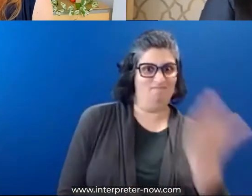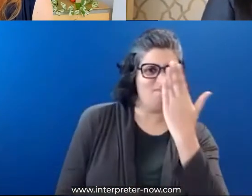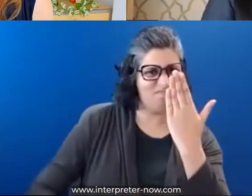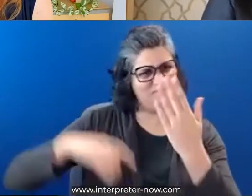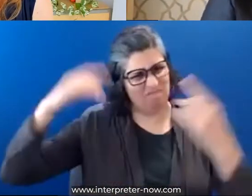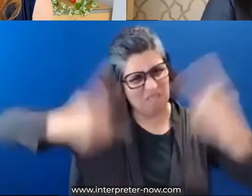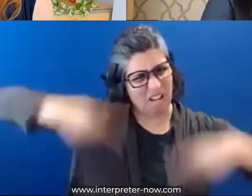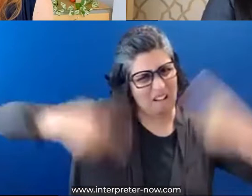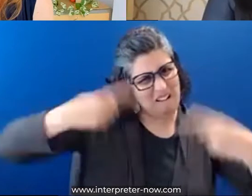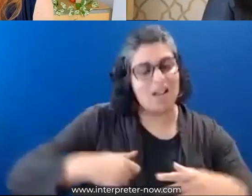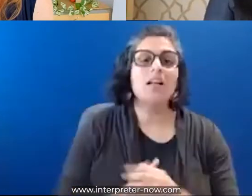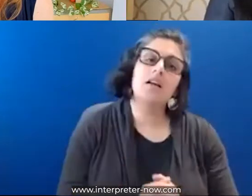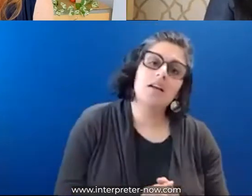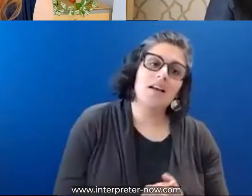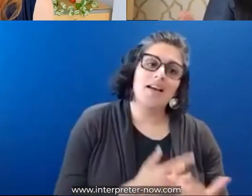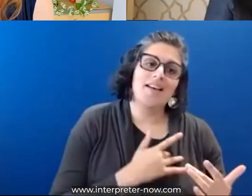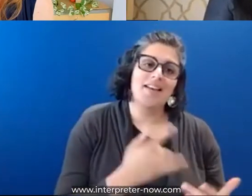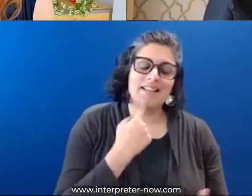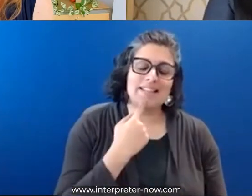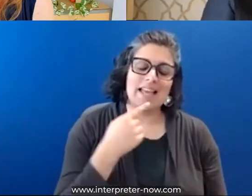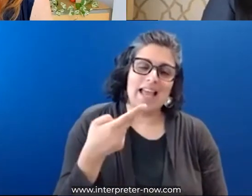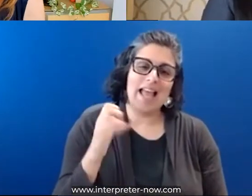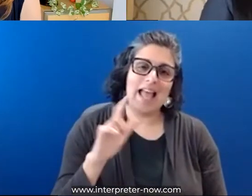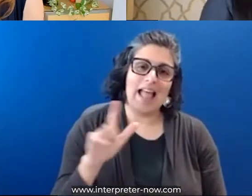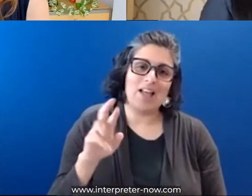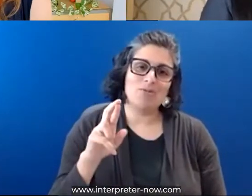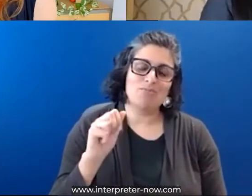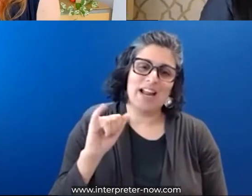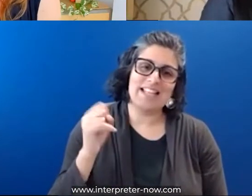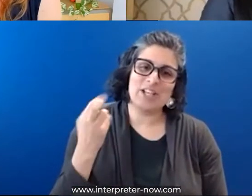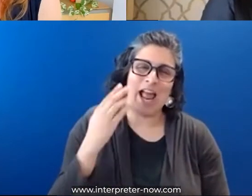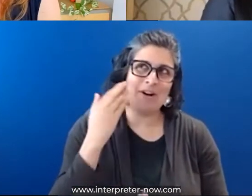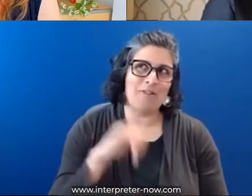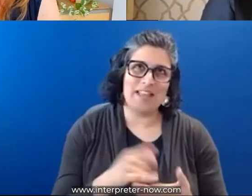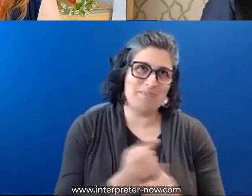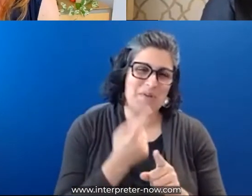I usually use the term Hellraiser. I don't know how appropriate that is here. It's very radical.